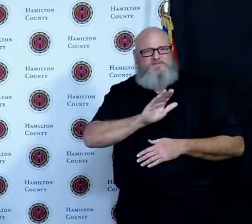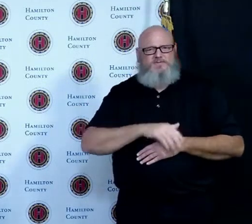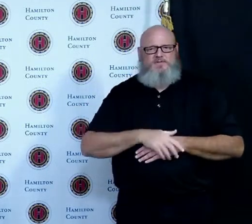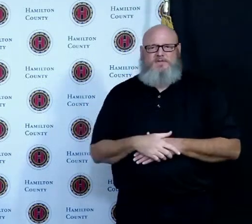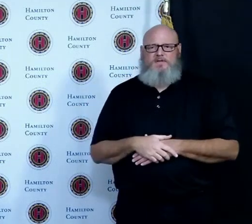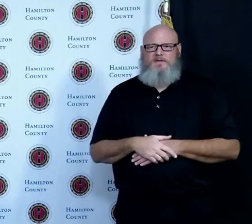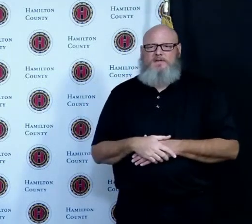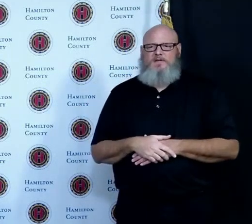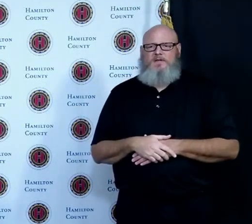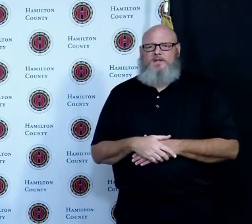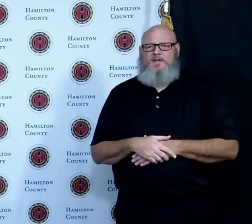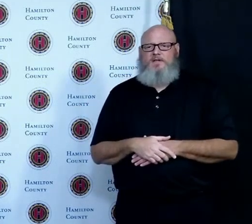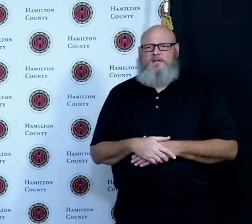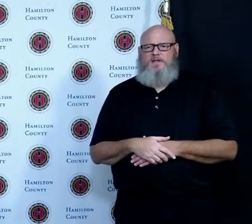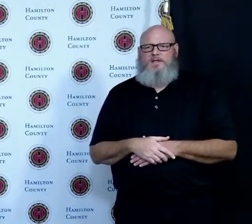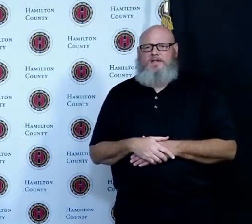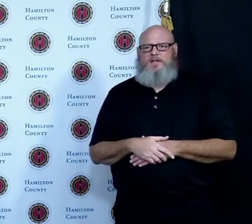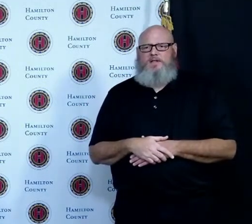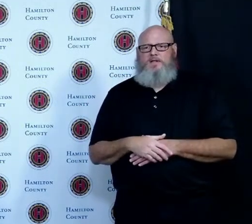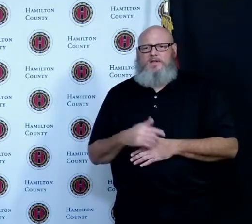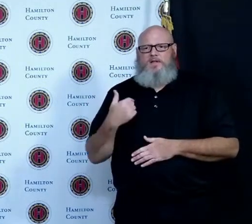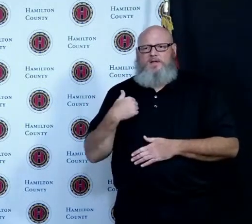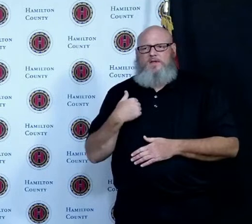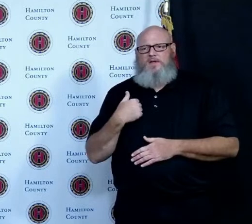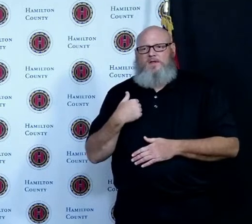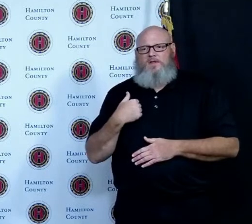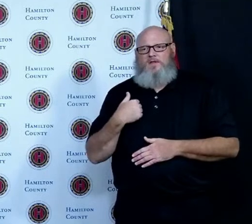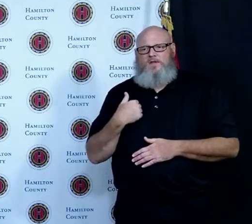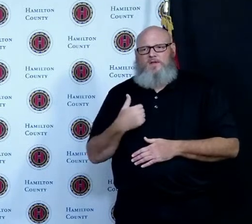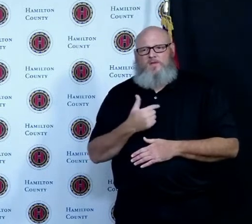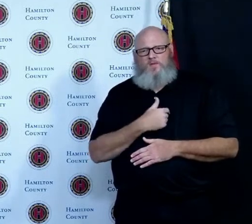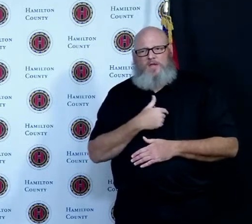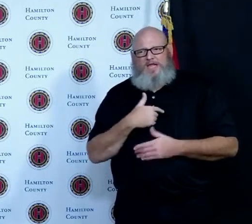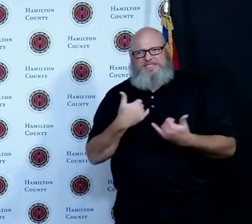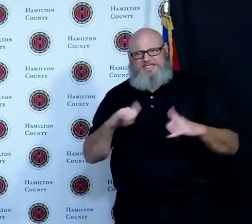it's the complexity of the newness of this virus and the vaccines I think the more information we